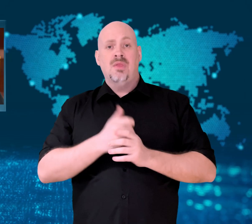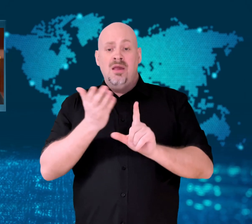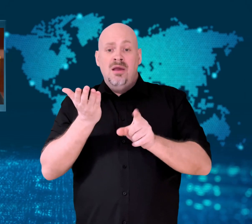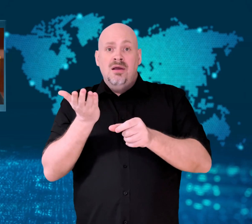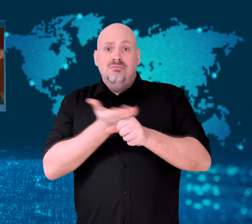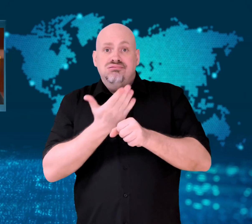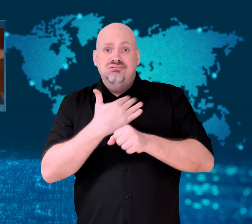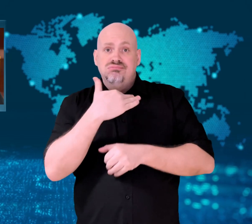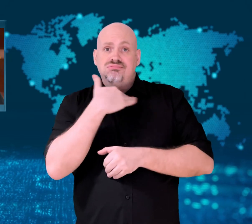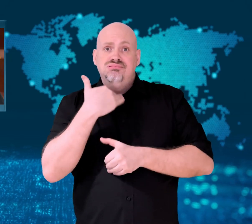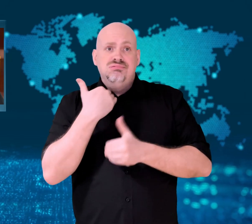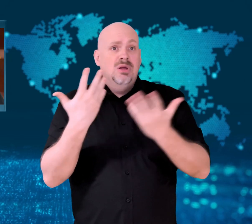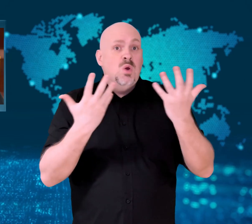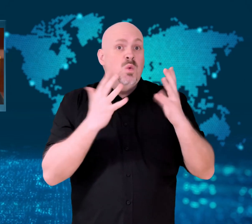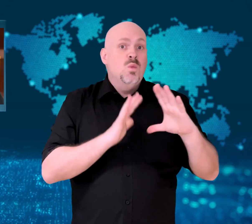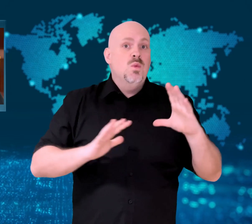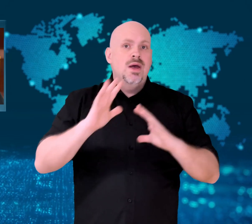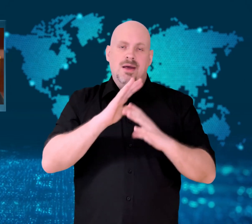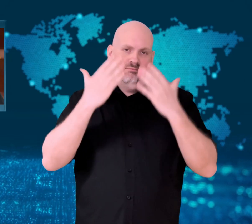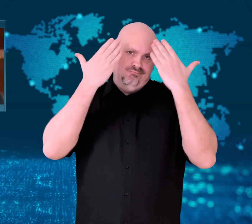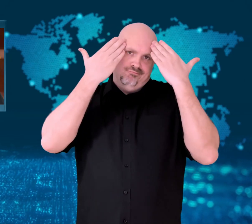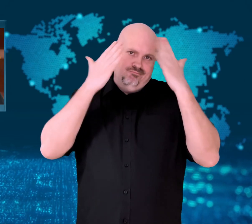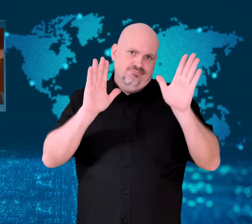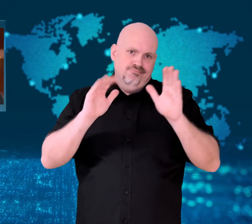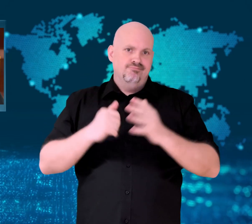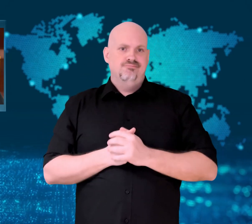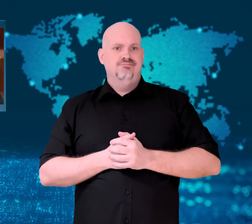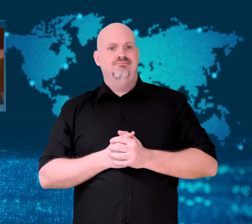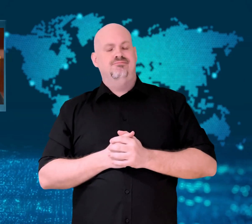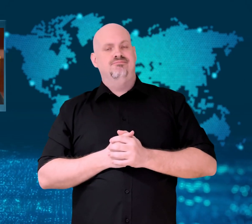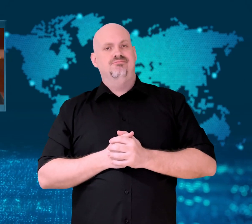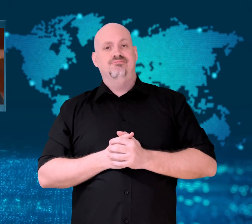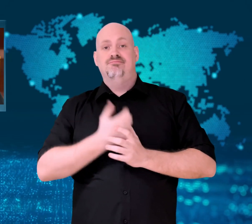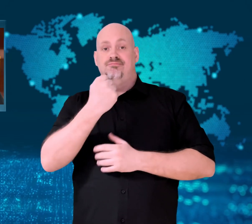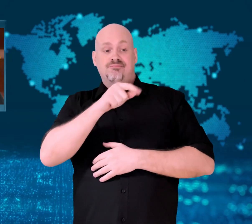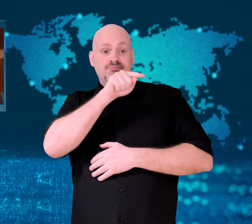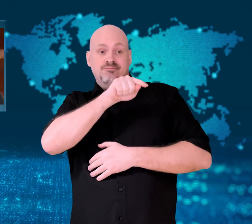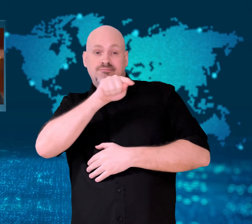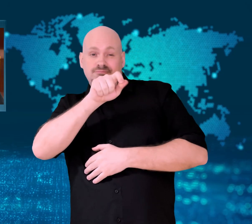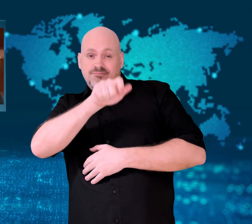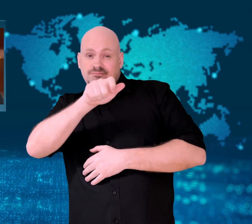It is not known where the executions took place.